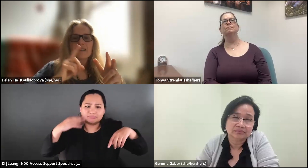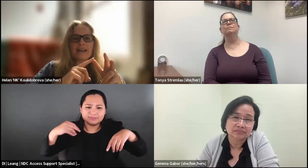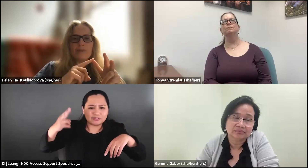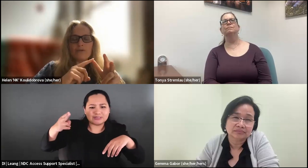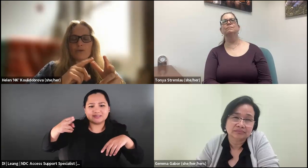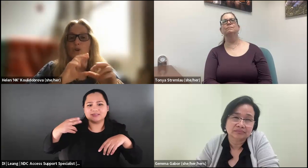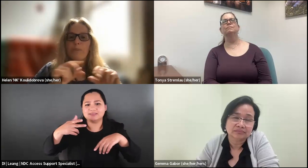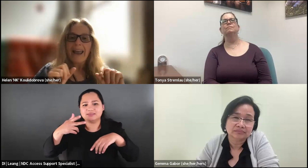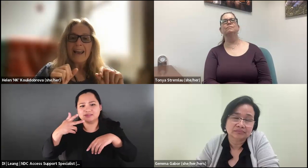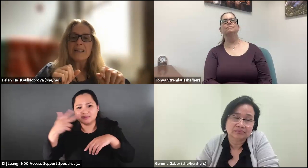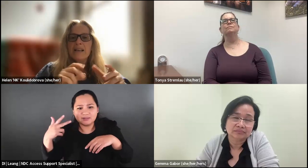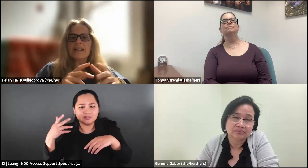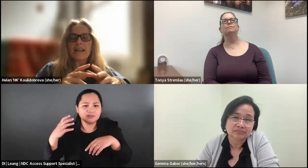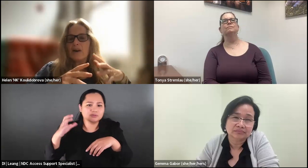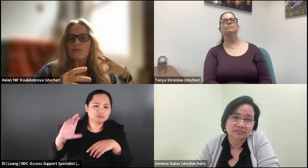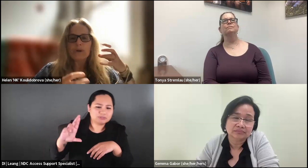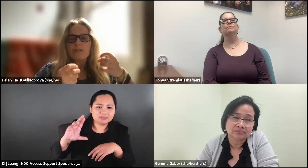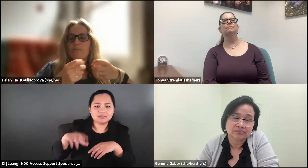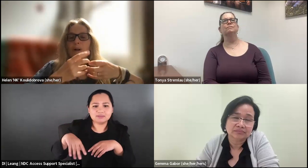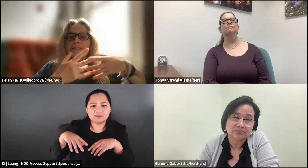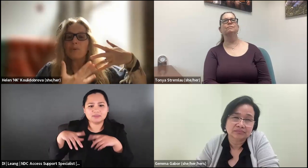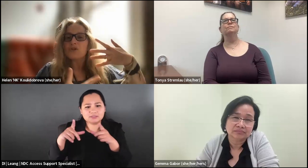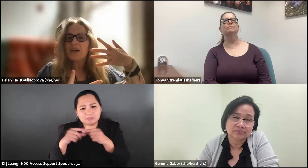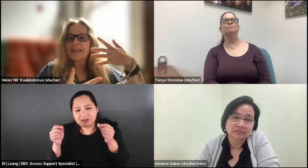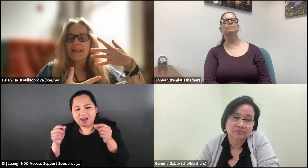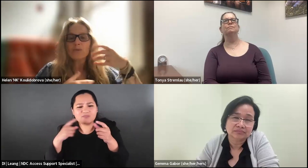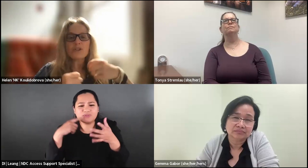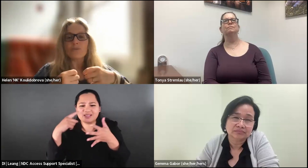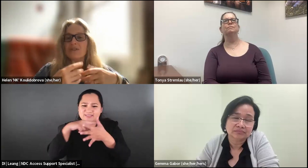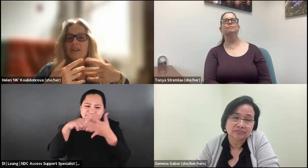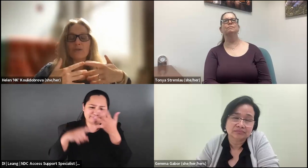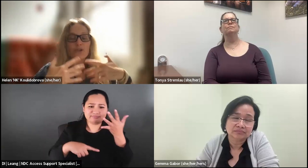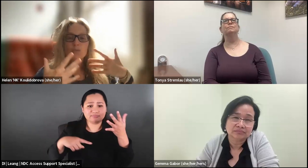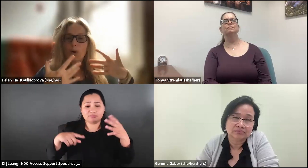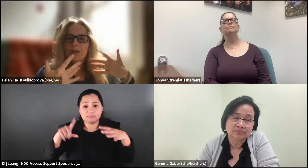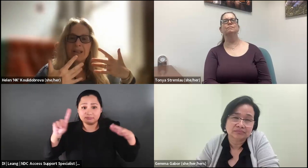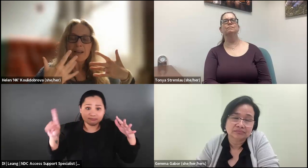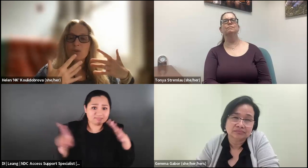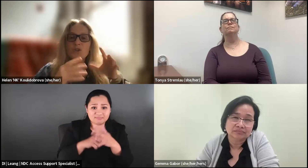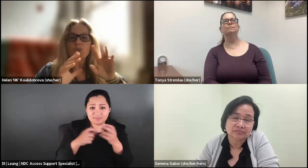They come in from Japan with multiple sign languages, with several spoken languages.